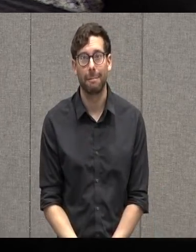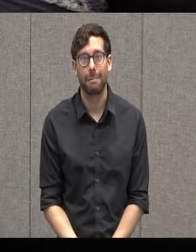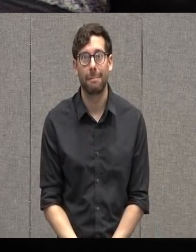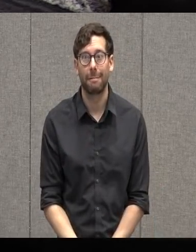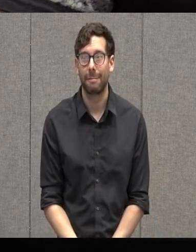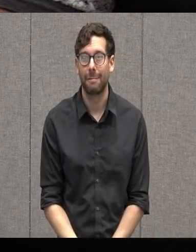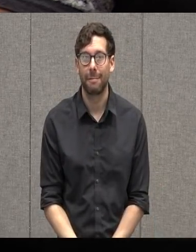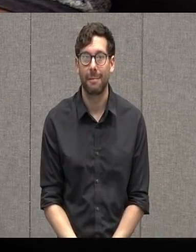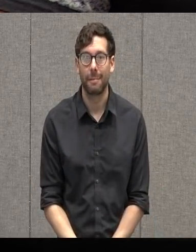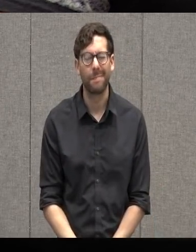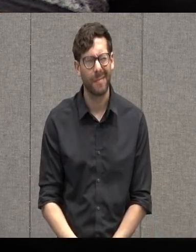I would be too.